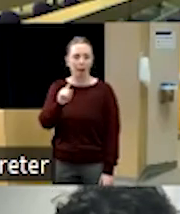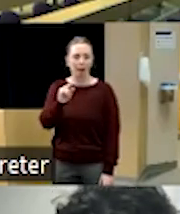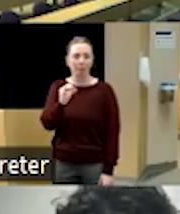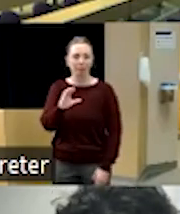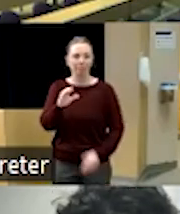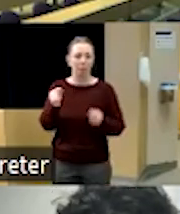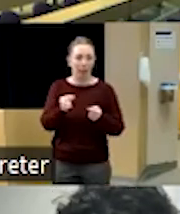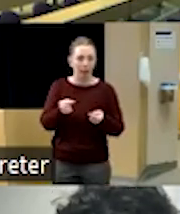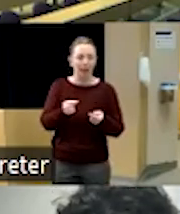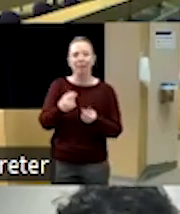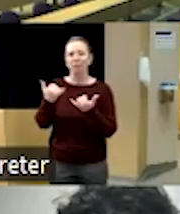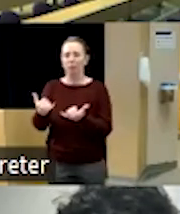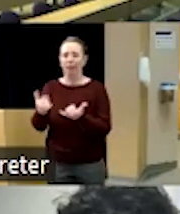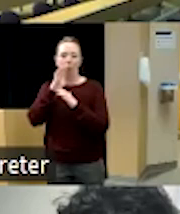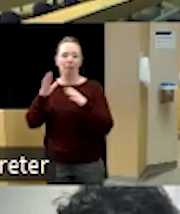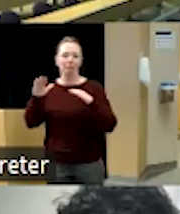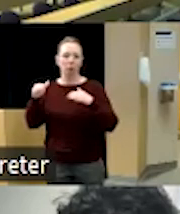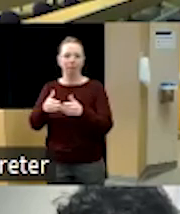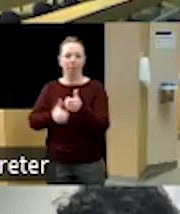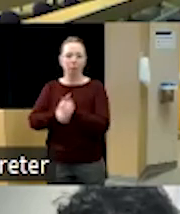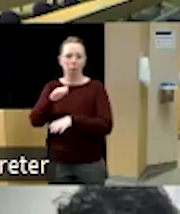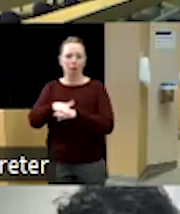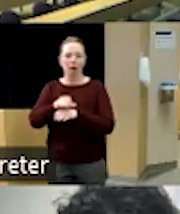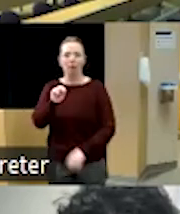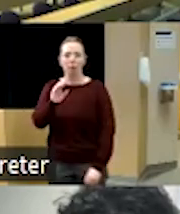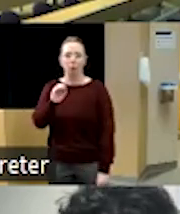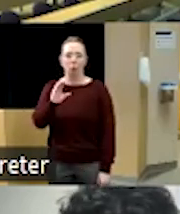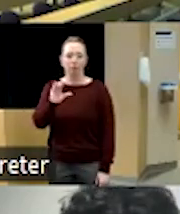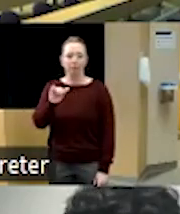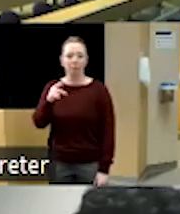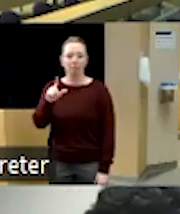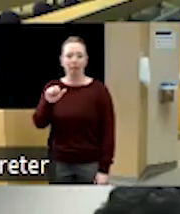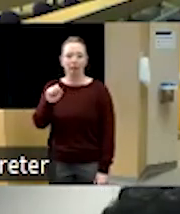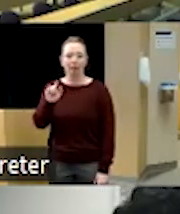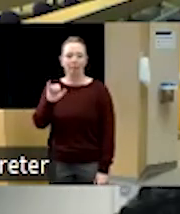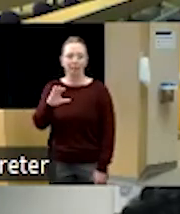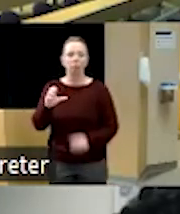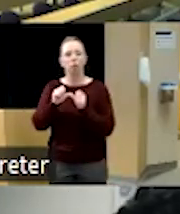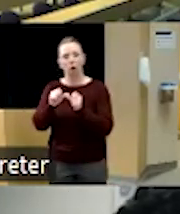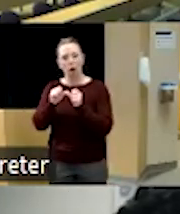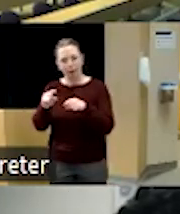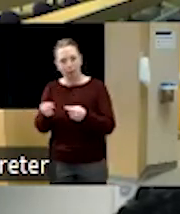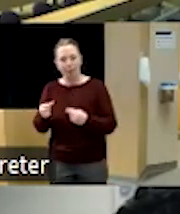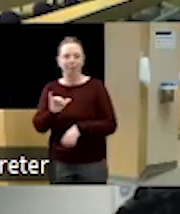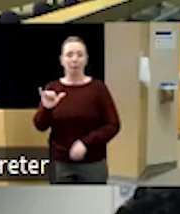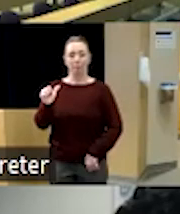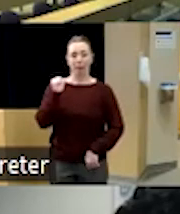focus on today is nosy plastic or chronic pain for example back pain fibromyalgia or osteoarthritis